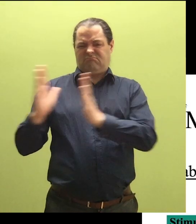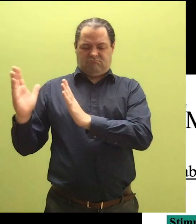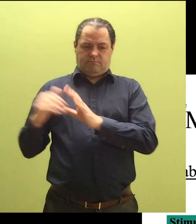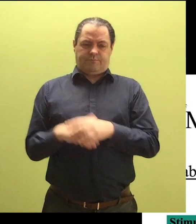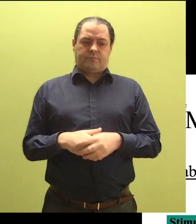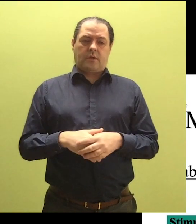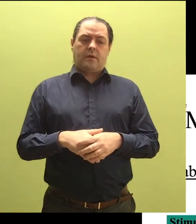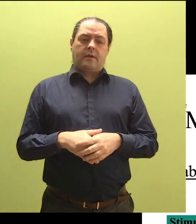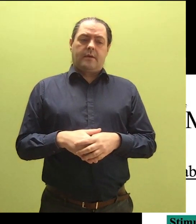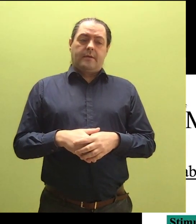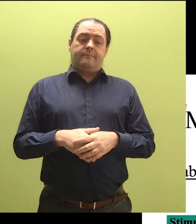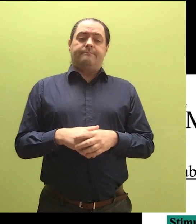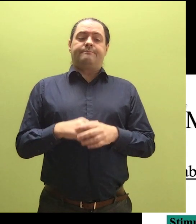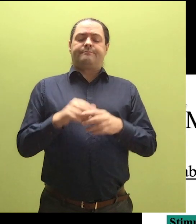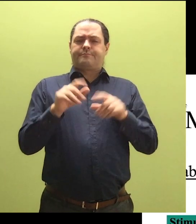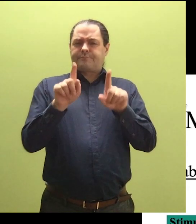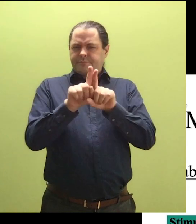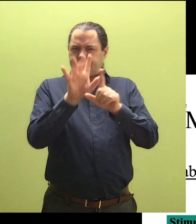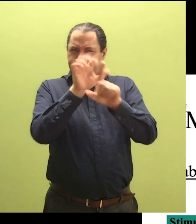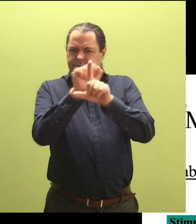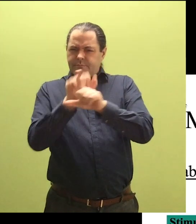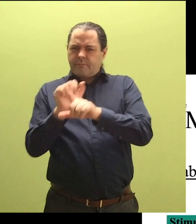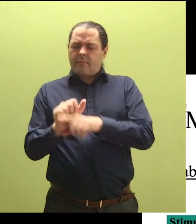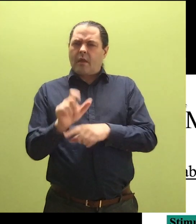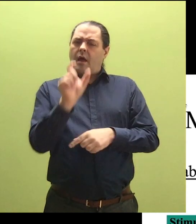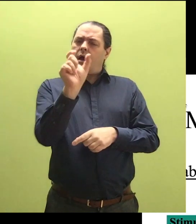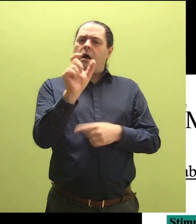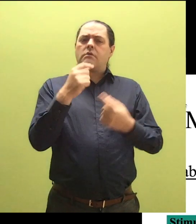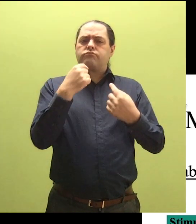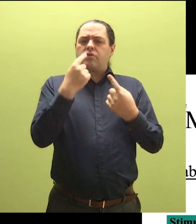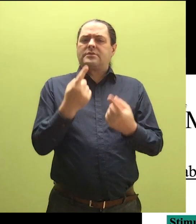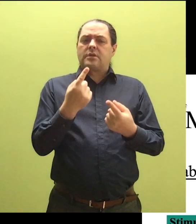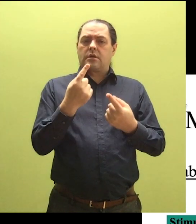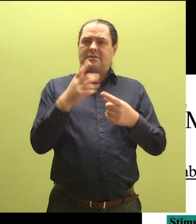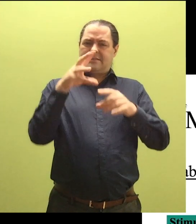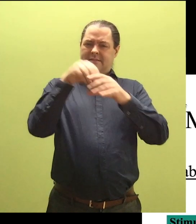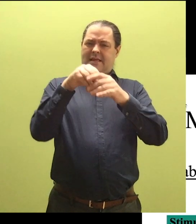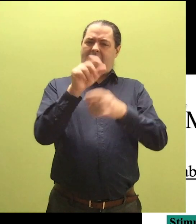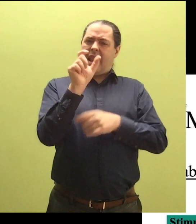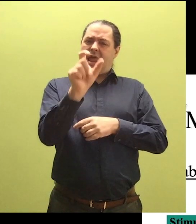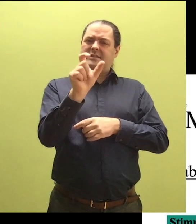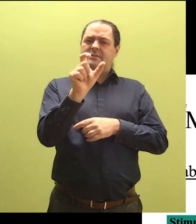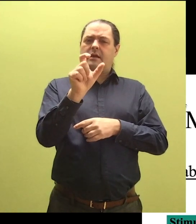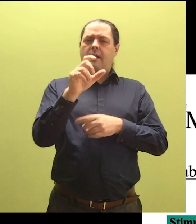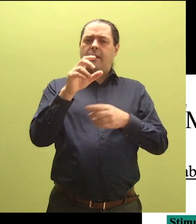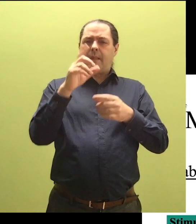construction. We also noted the lexical meaning of the predicates, and the subtype of the classifier in the case of